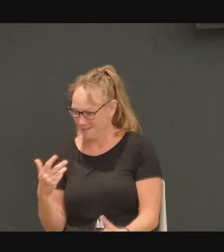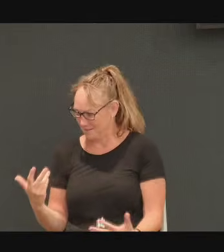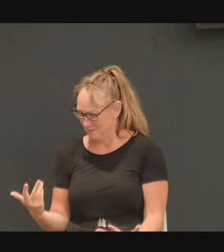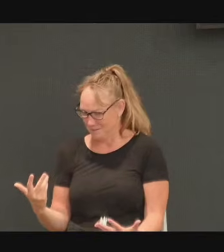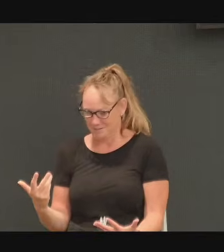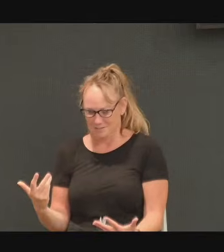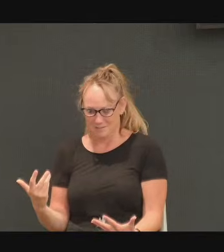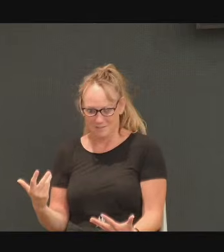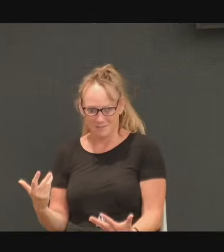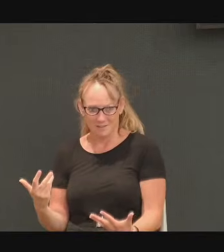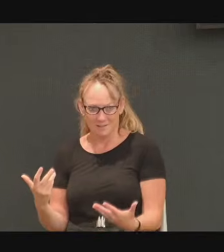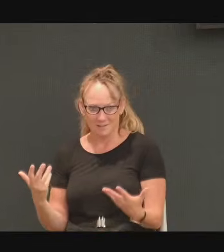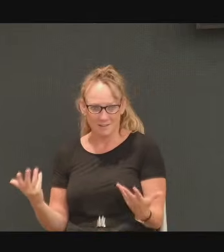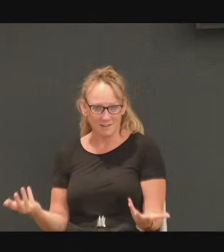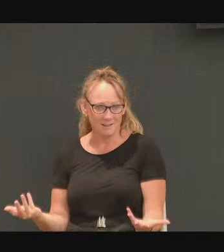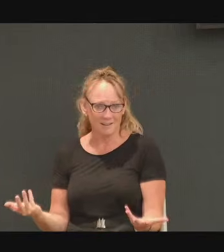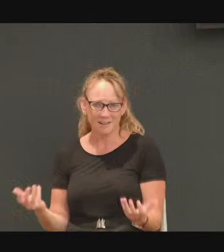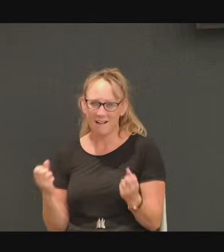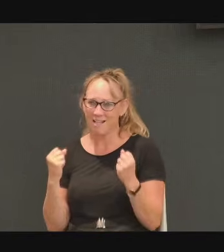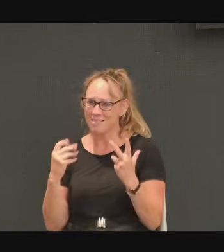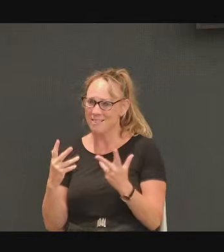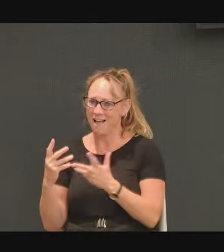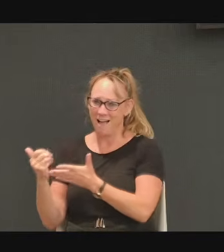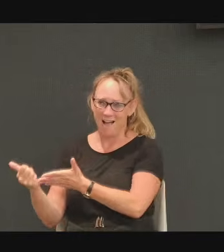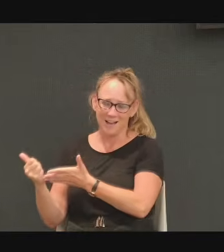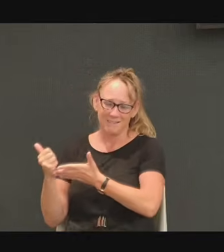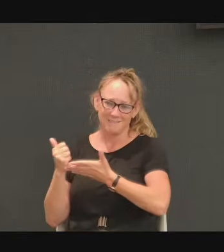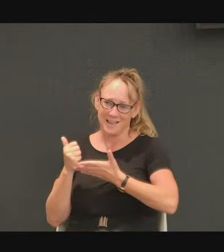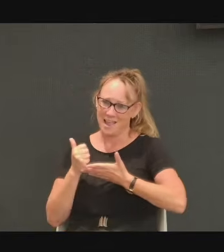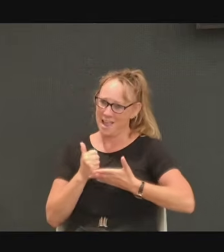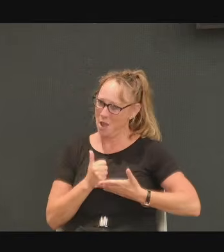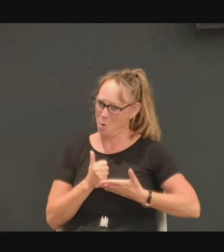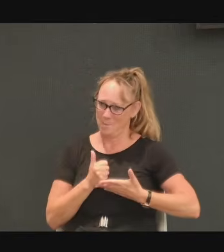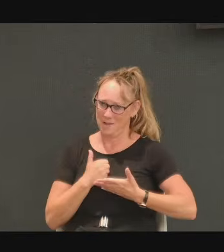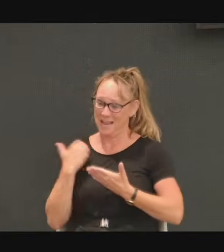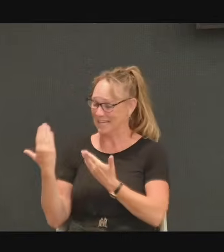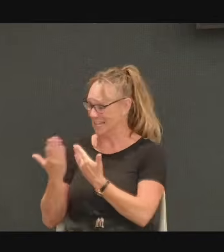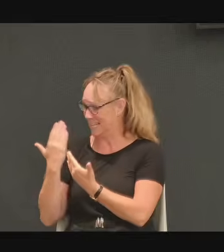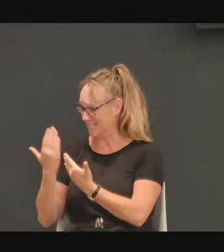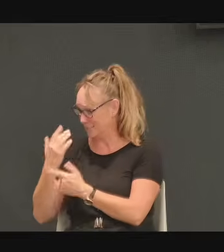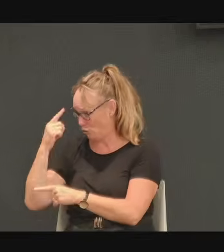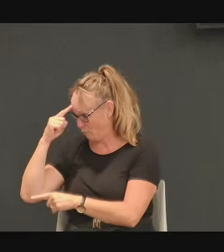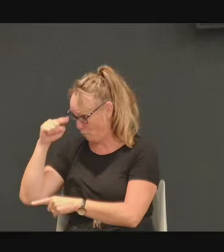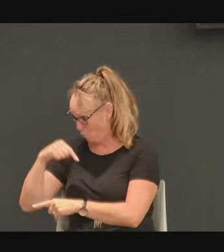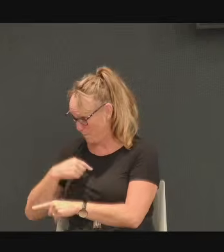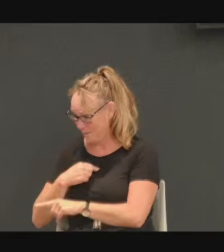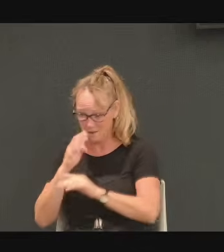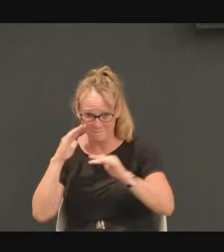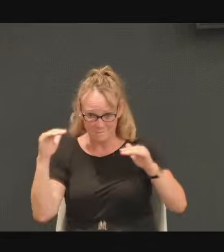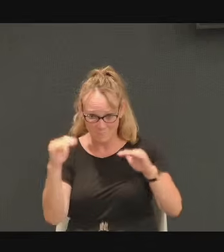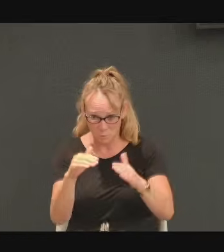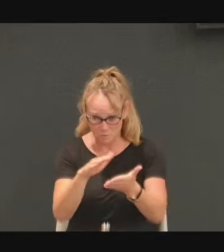and board and it also made it easier for me to focus on my school studies knowing that it was